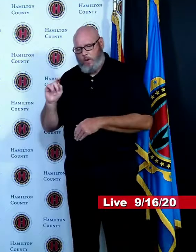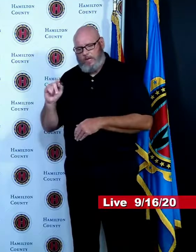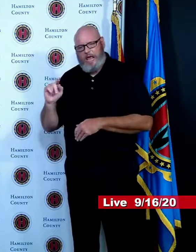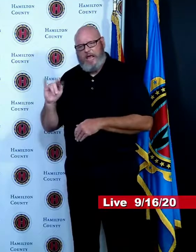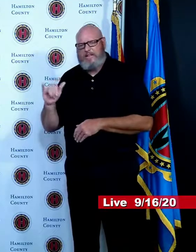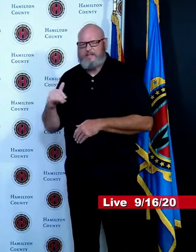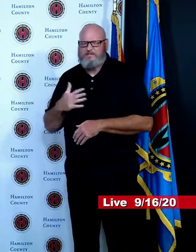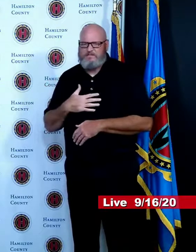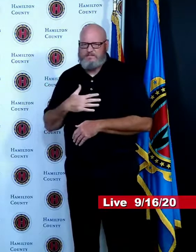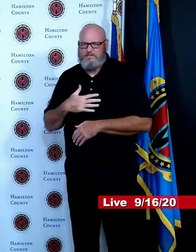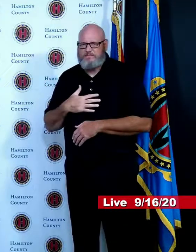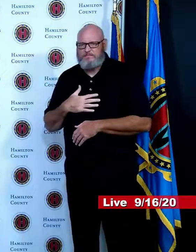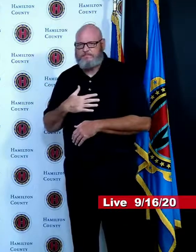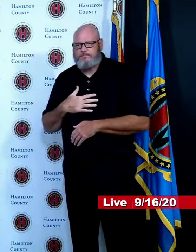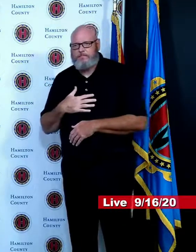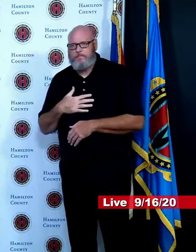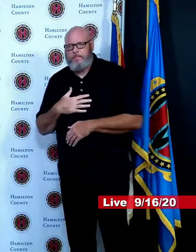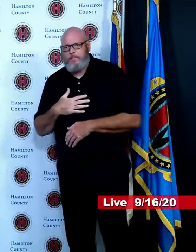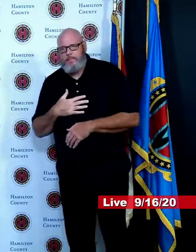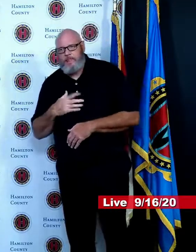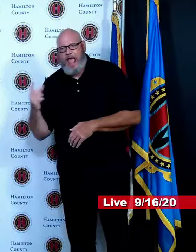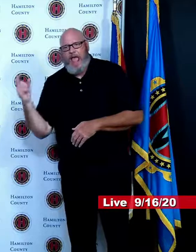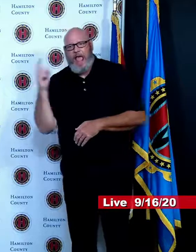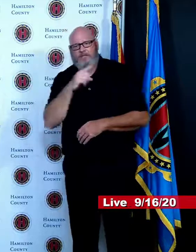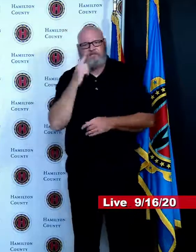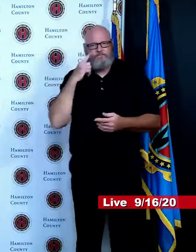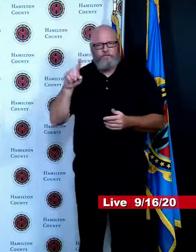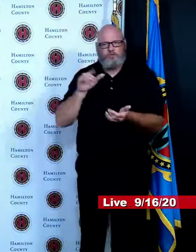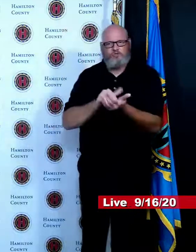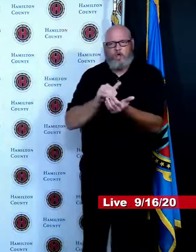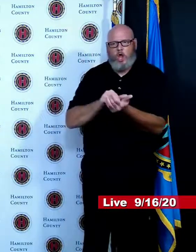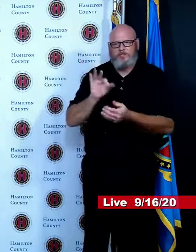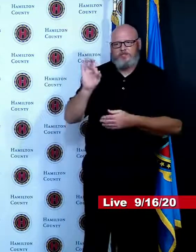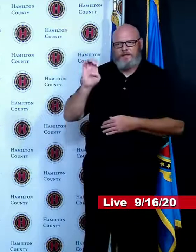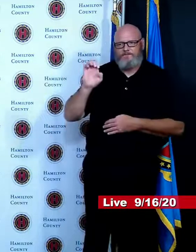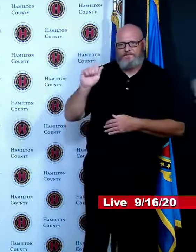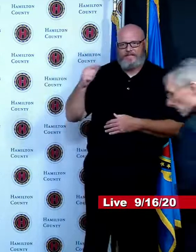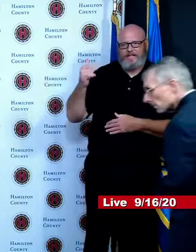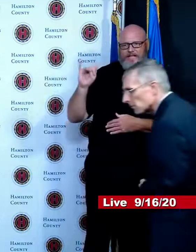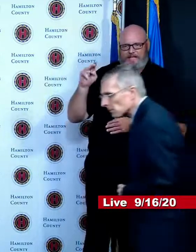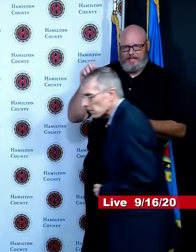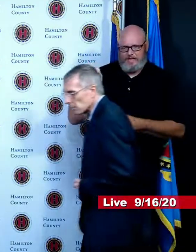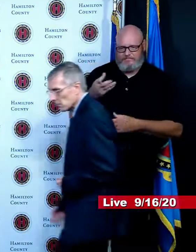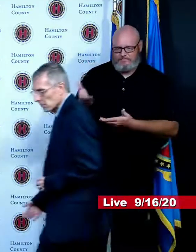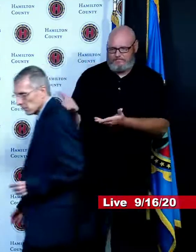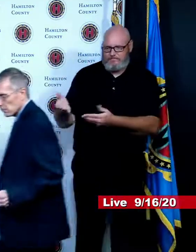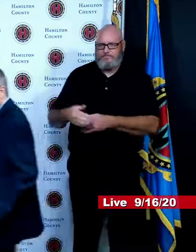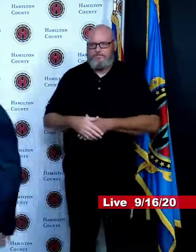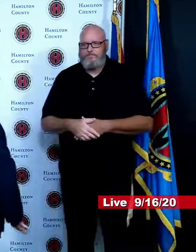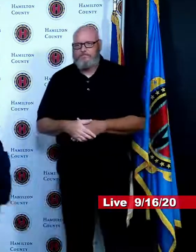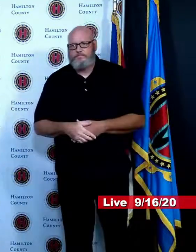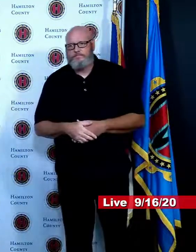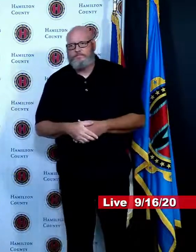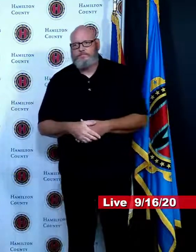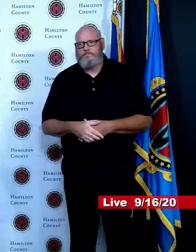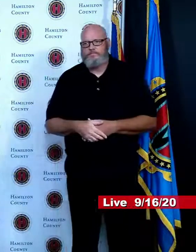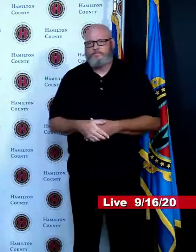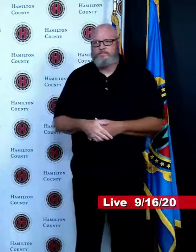or twice about had two questions first of all what are his thoughts about the President's insistence